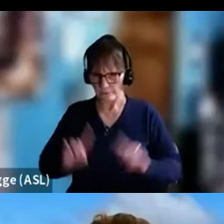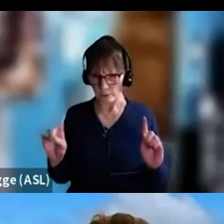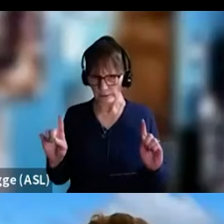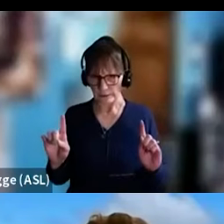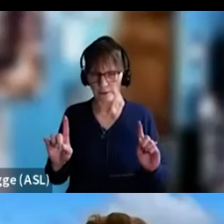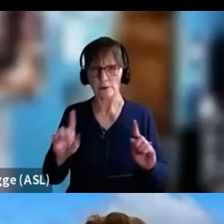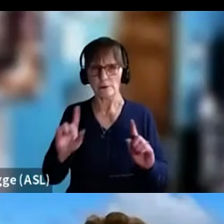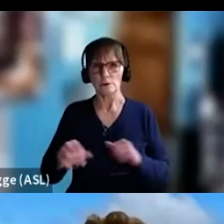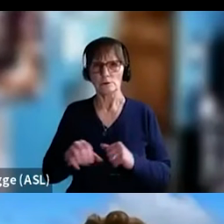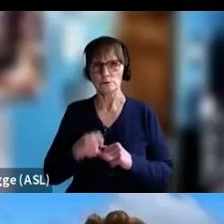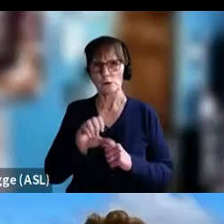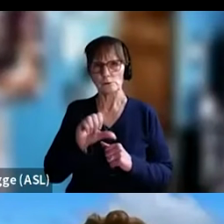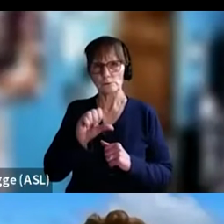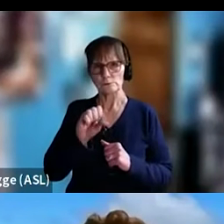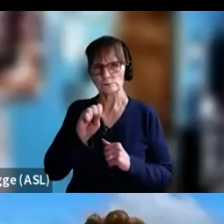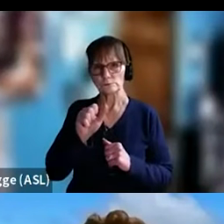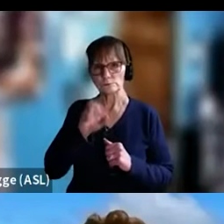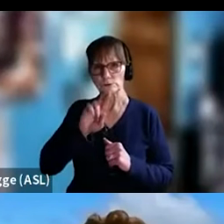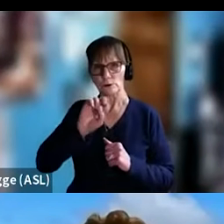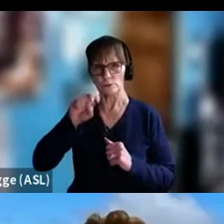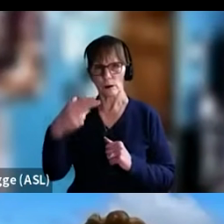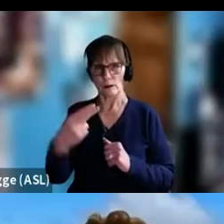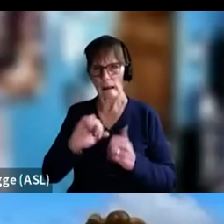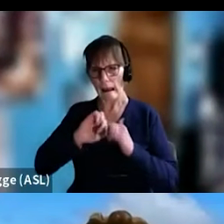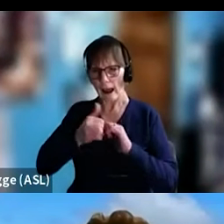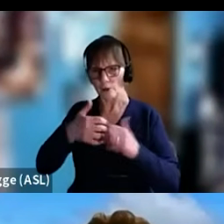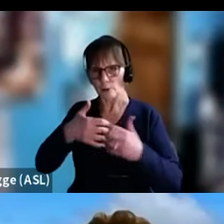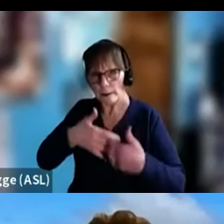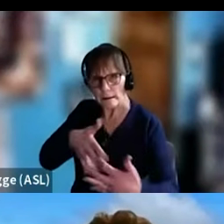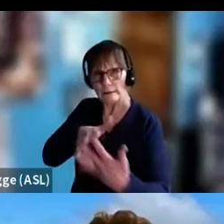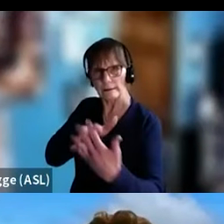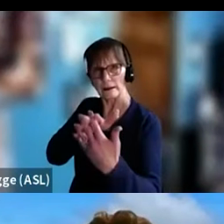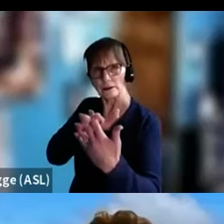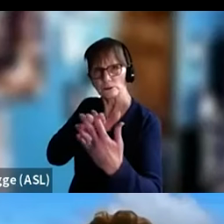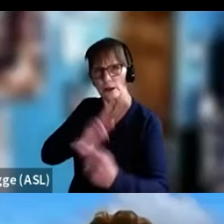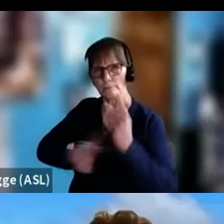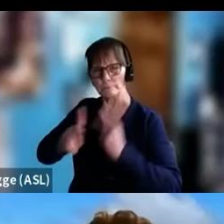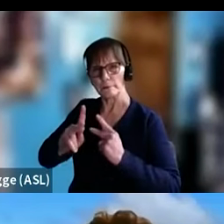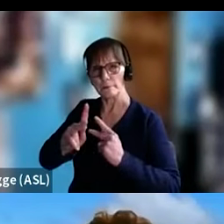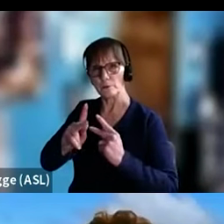Sarah, I'd love to hear from you thoughts about how we engage people with lived expertise in this work,